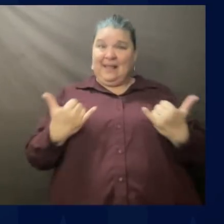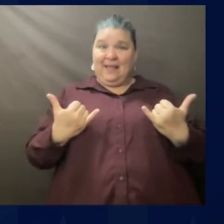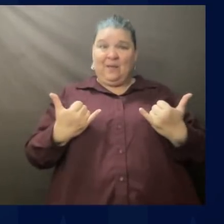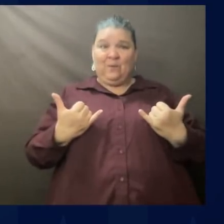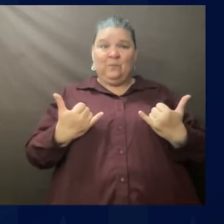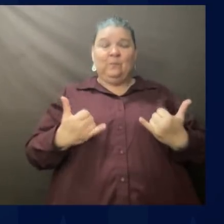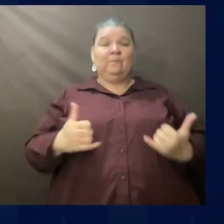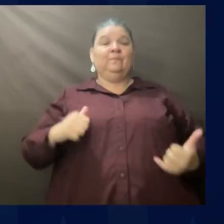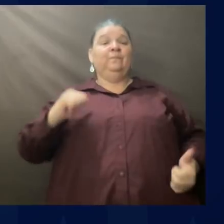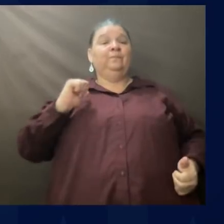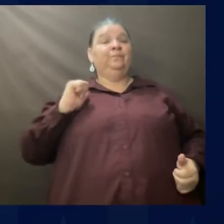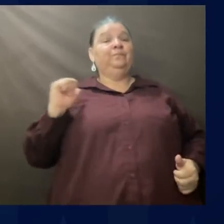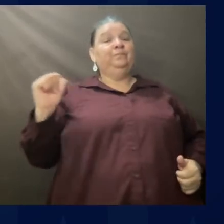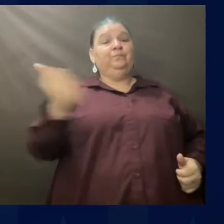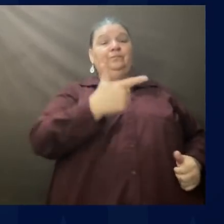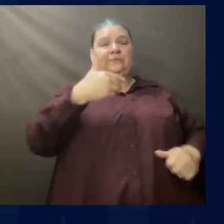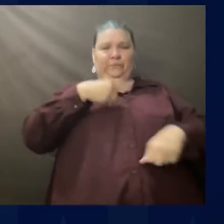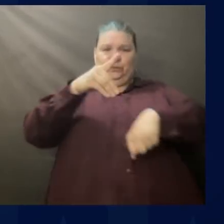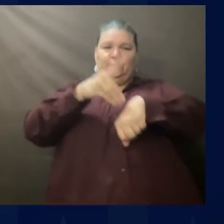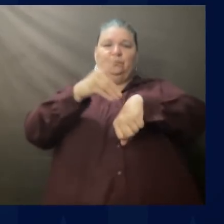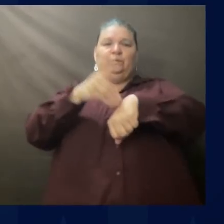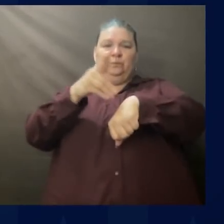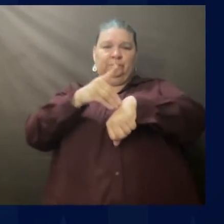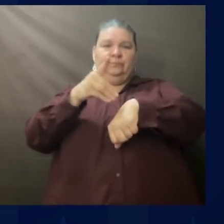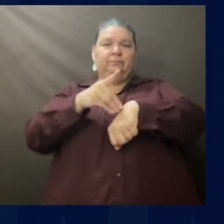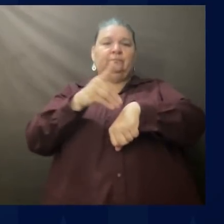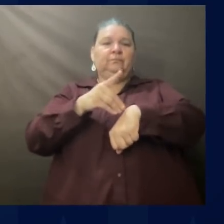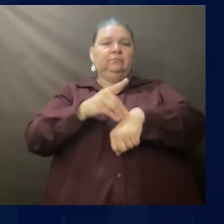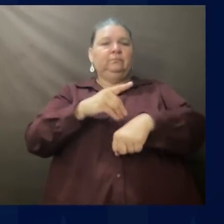to the foundational values of our nation, in their honor --